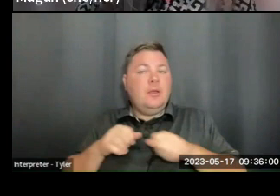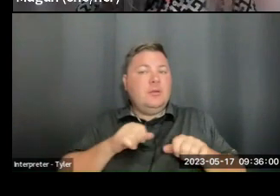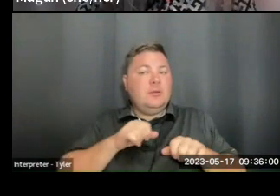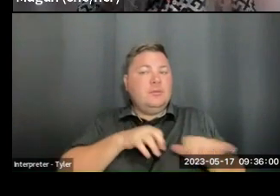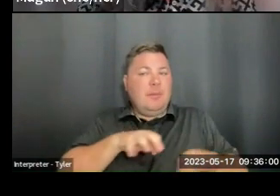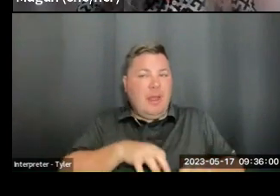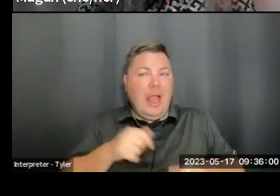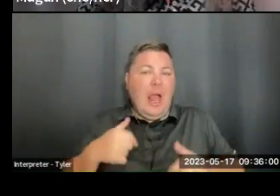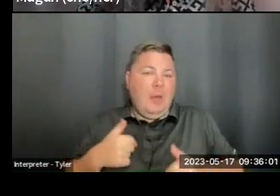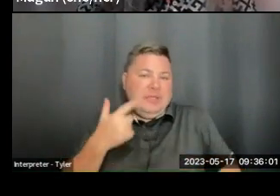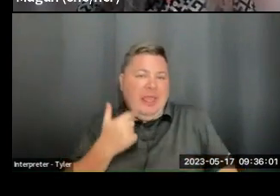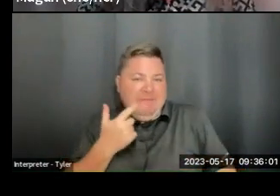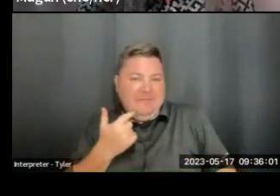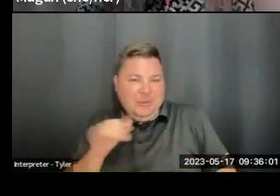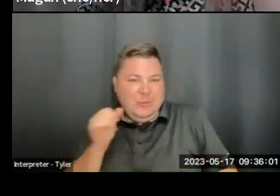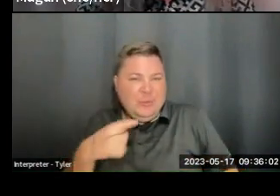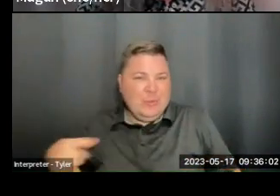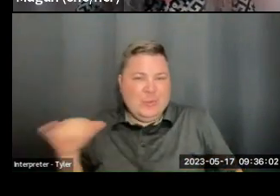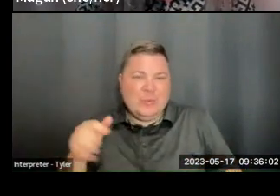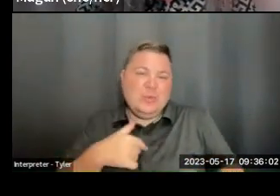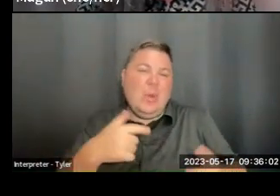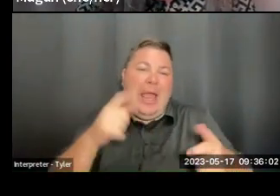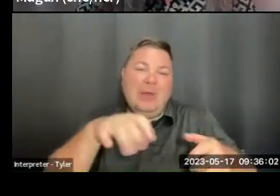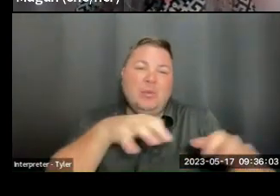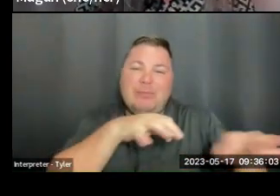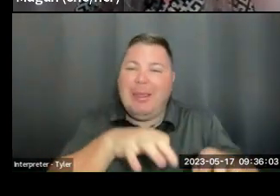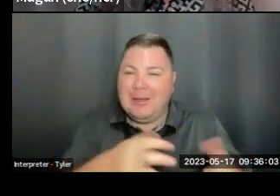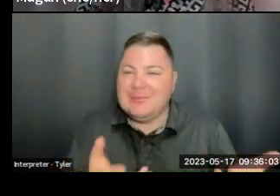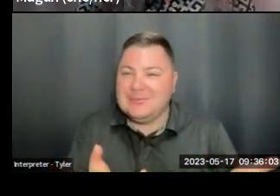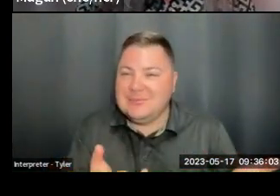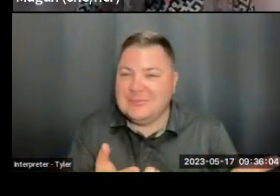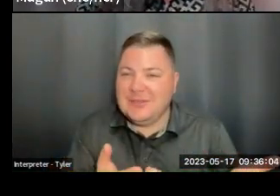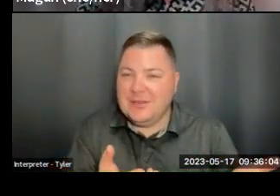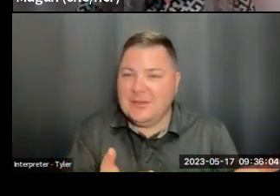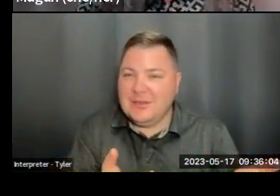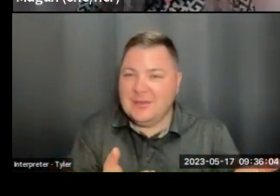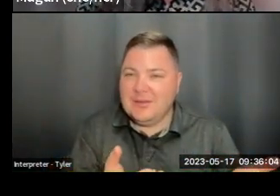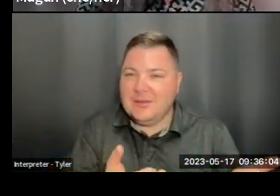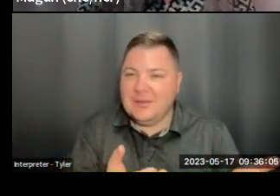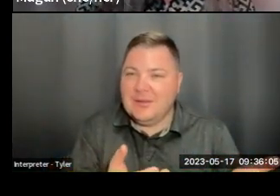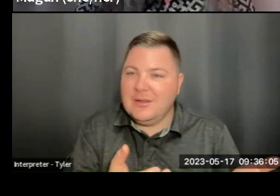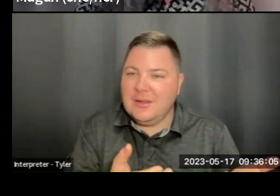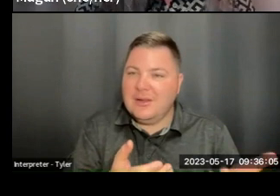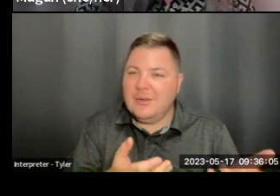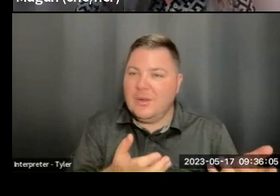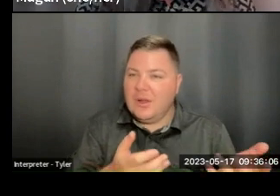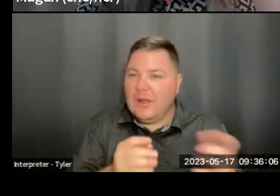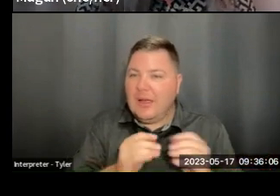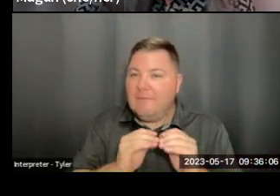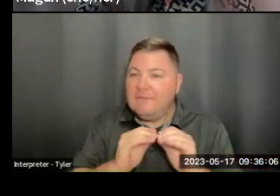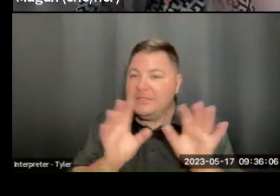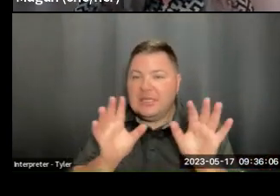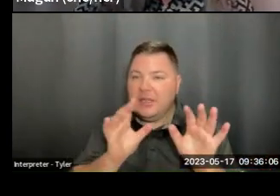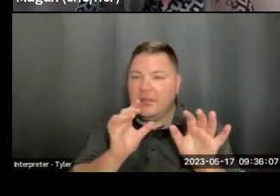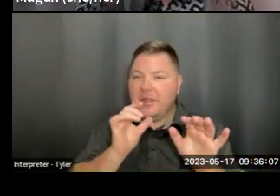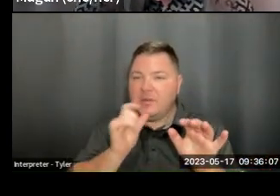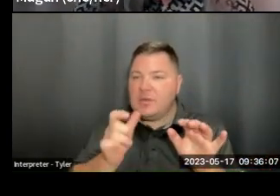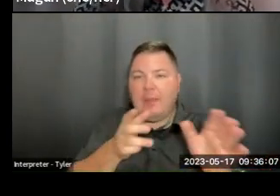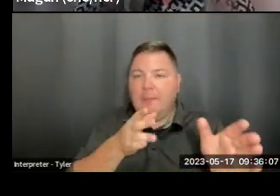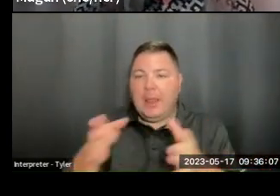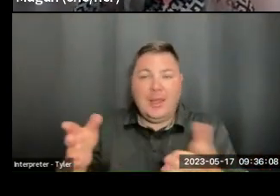They are trying to tap dance. Half of the audience was laughing and